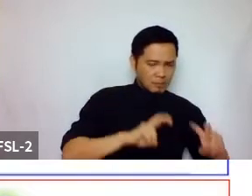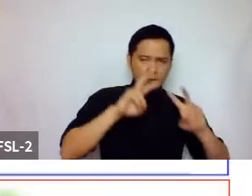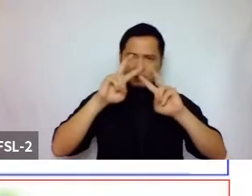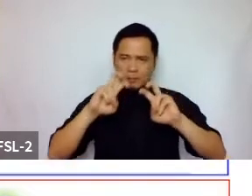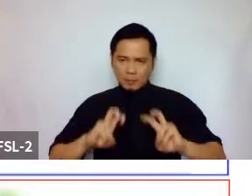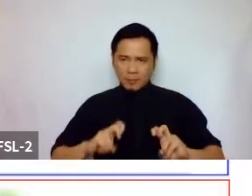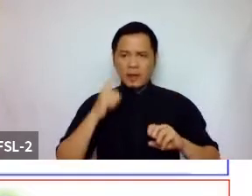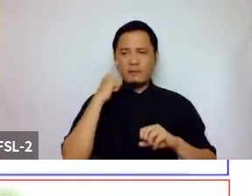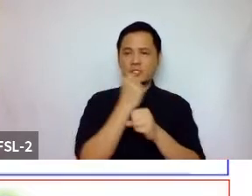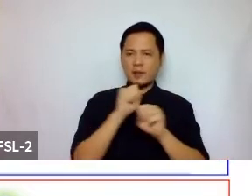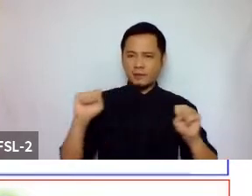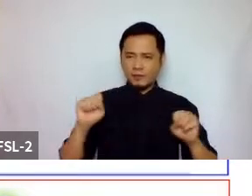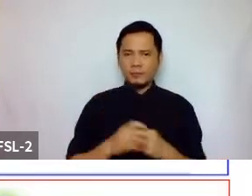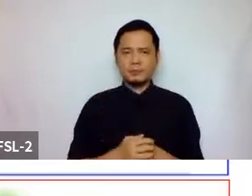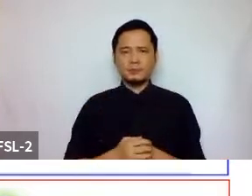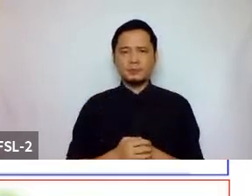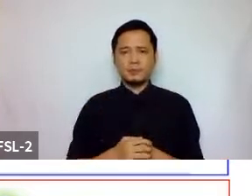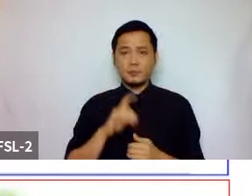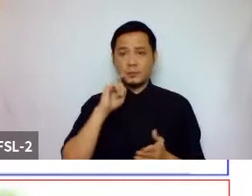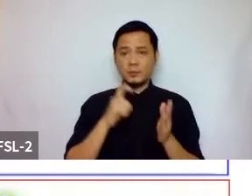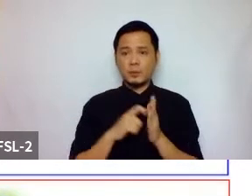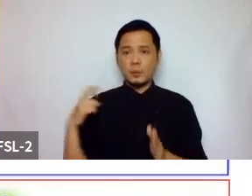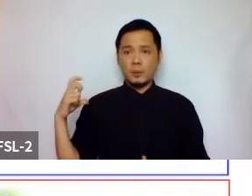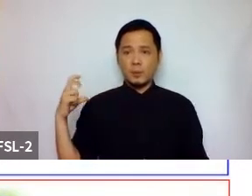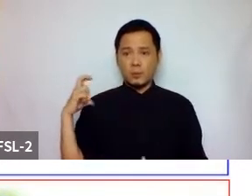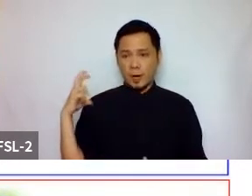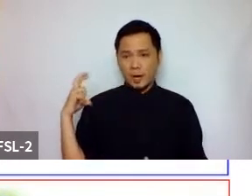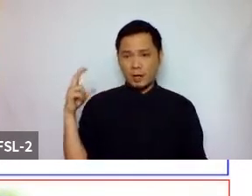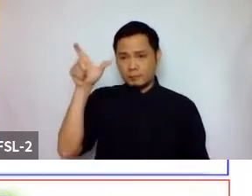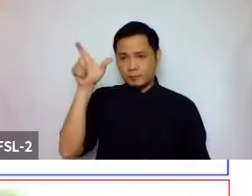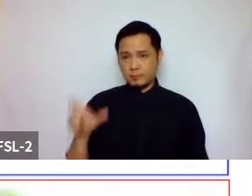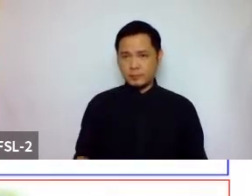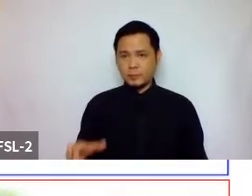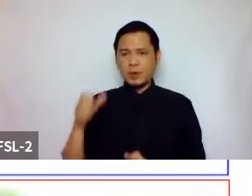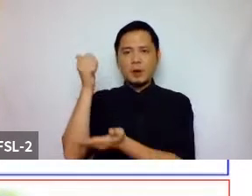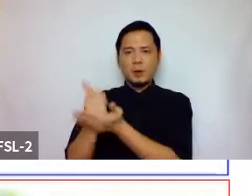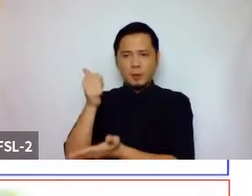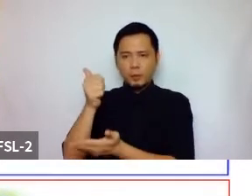So here on the right is the evaluation and approval process for COVID-19 vaccines.